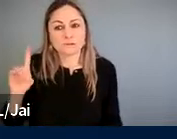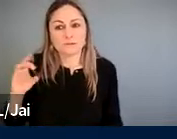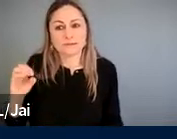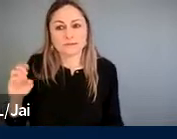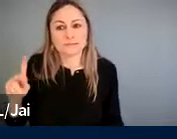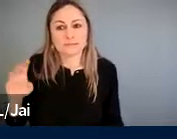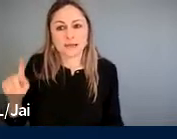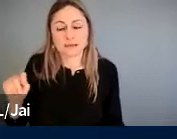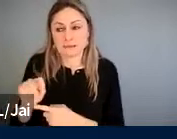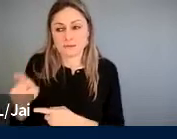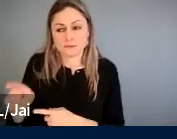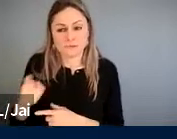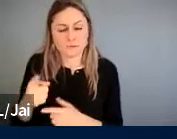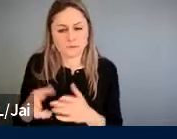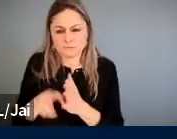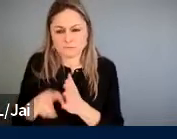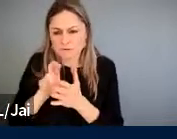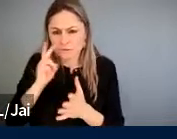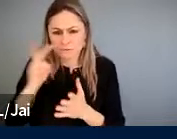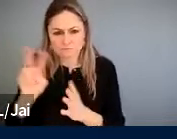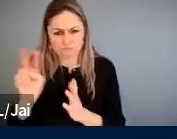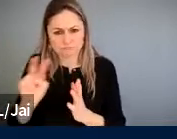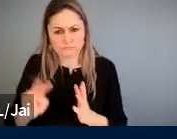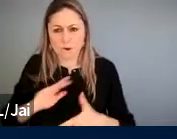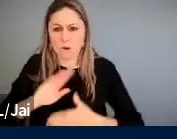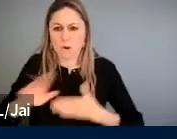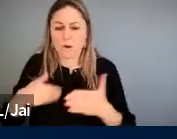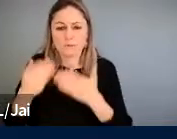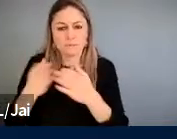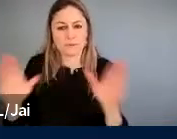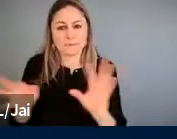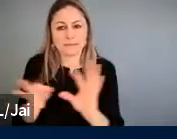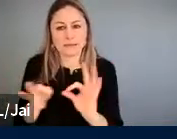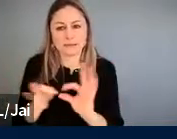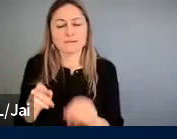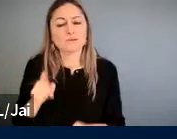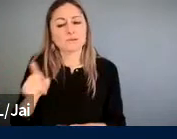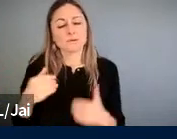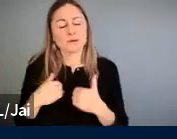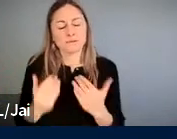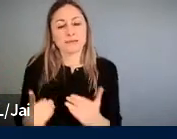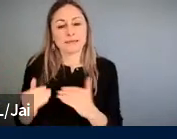the public comments that we received so that also have an equal opportunity to review some of the